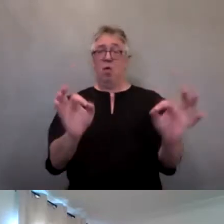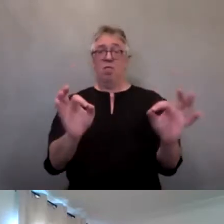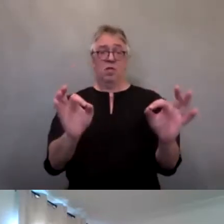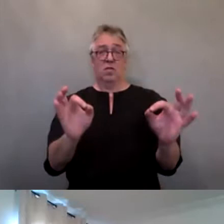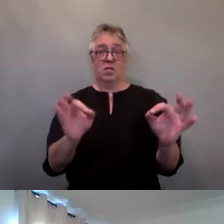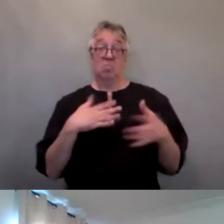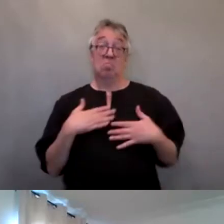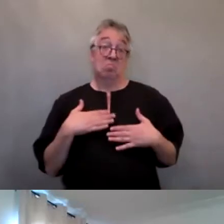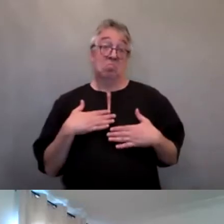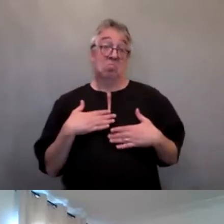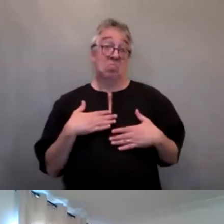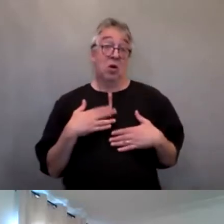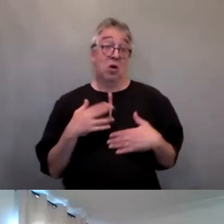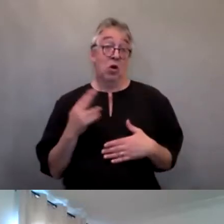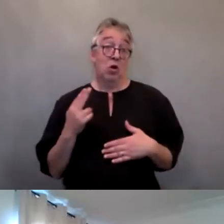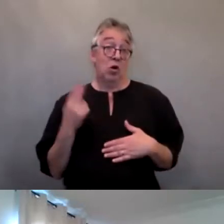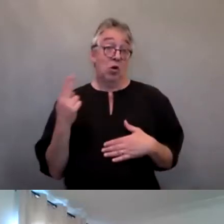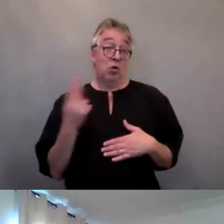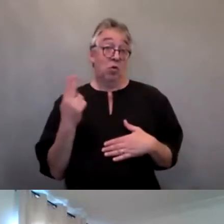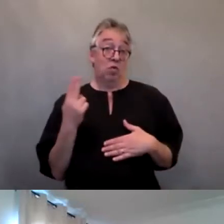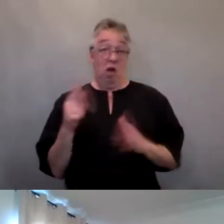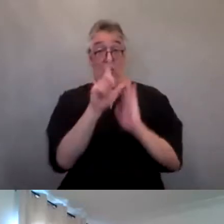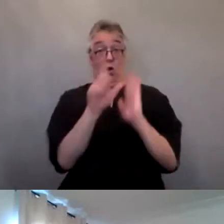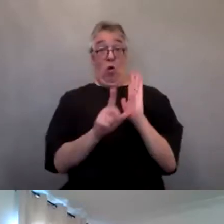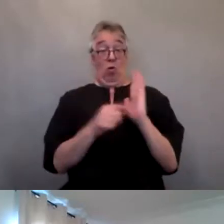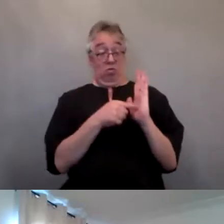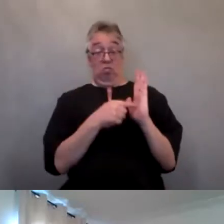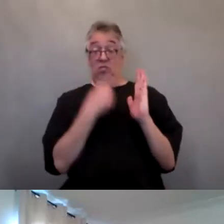and that is perfect. I think so